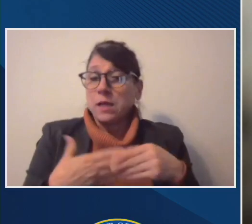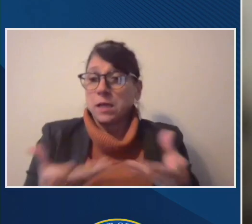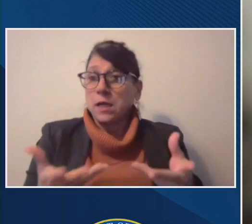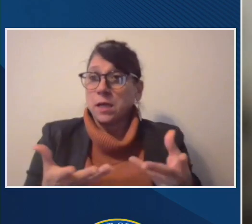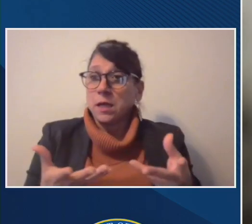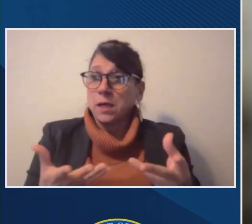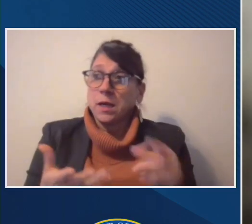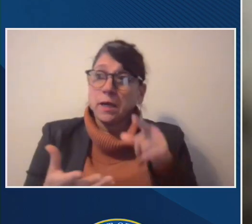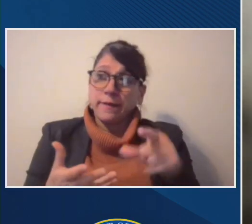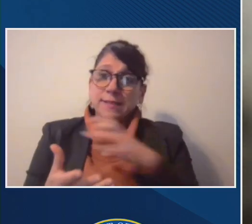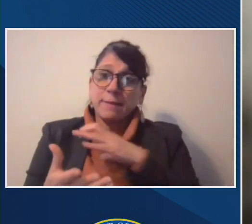so important.